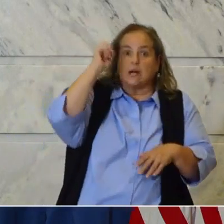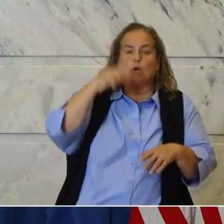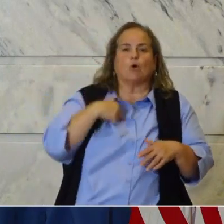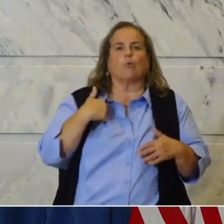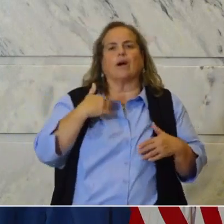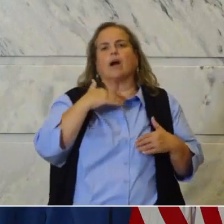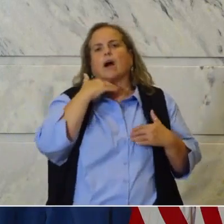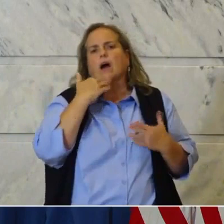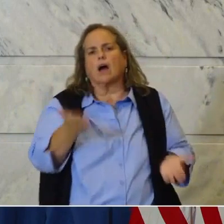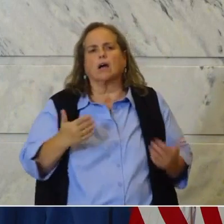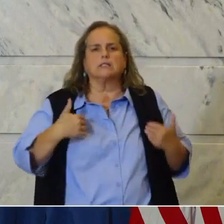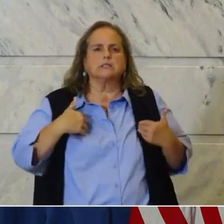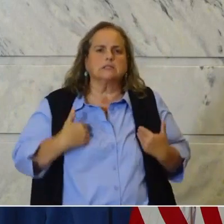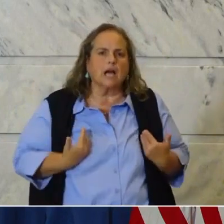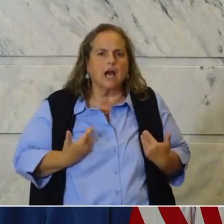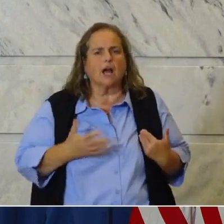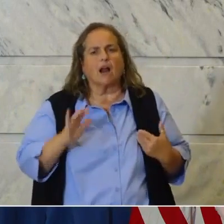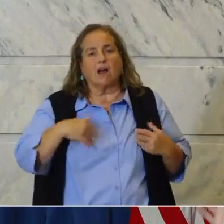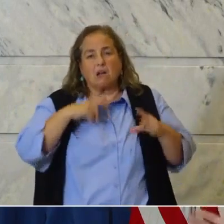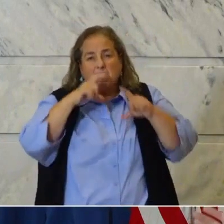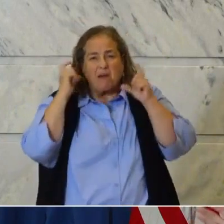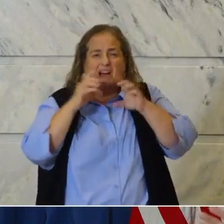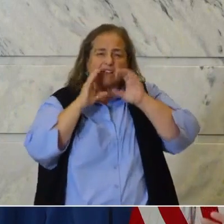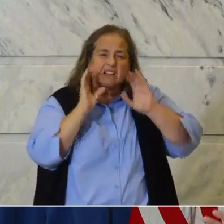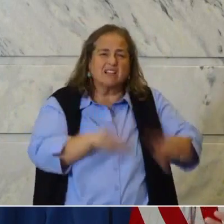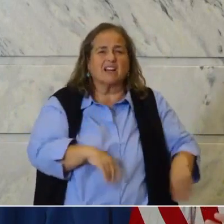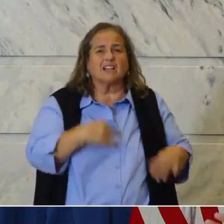decide we're just to cooped up, and we just stopped doing the things that